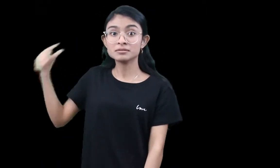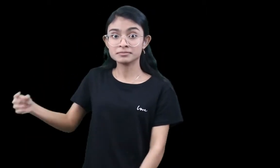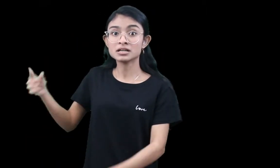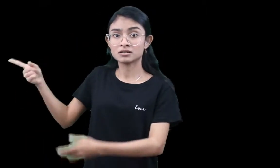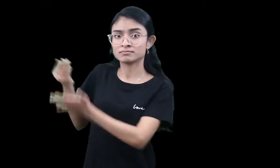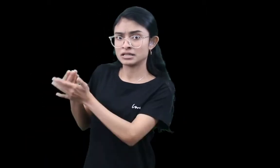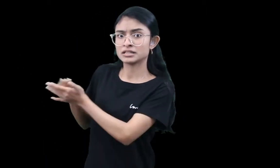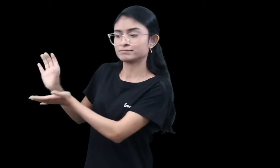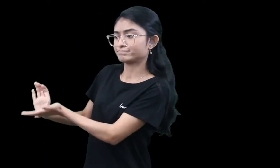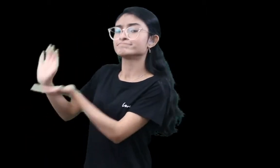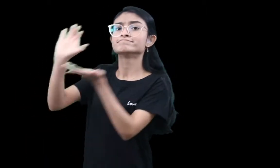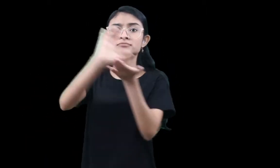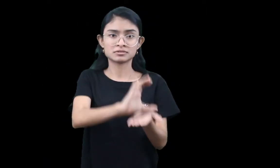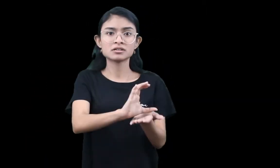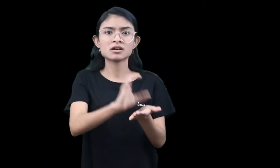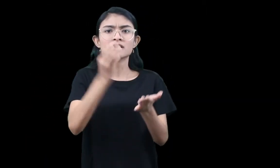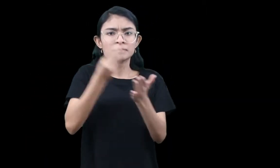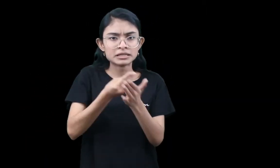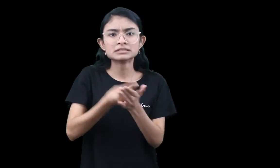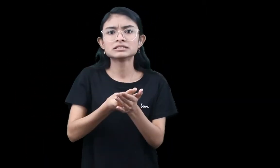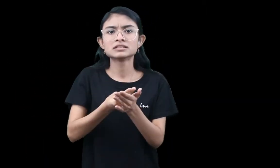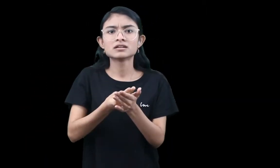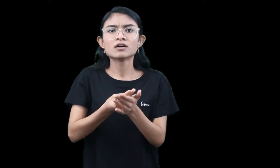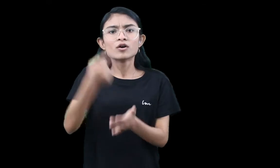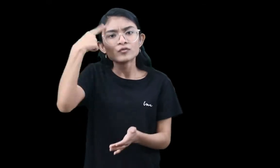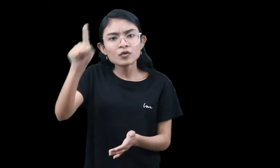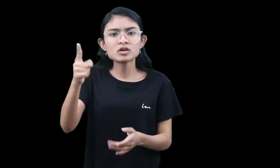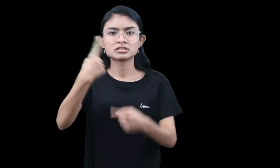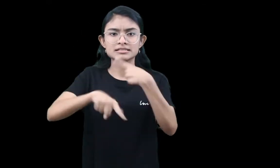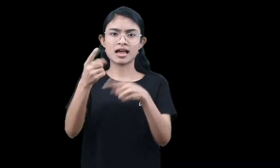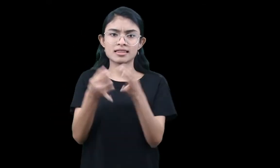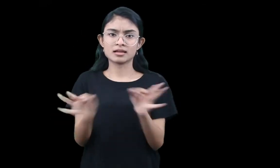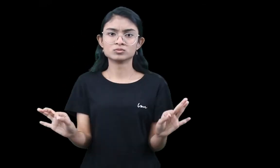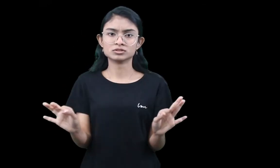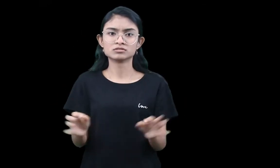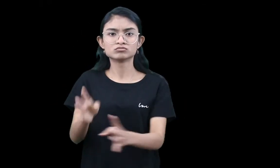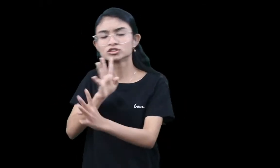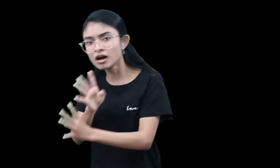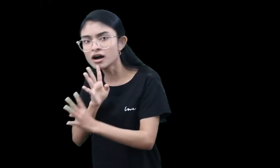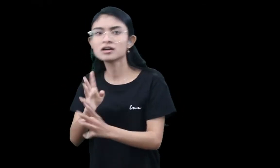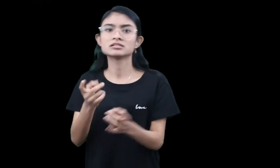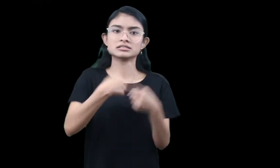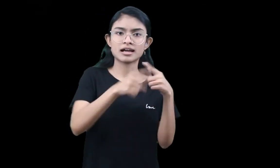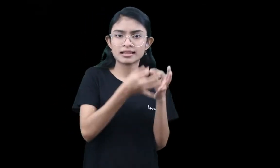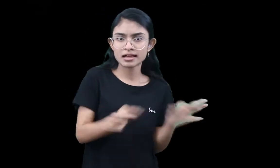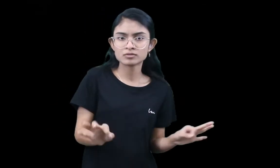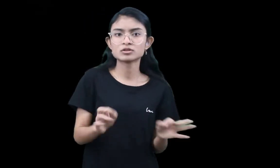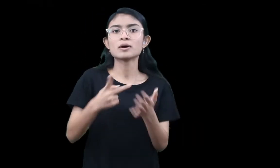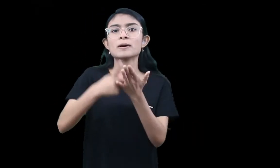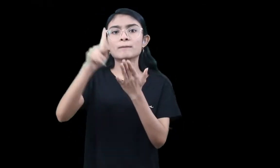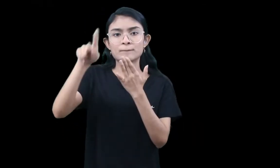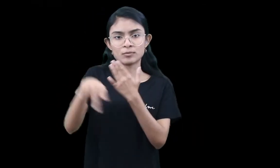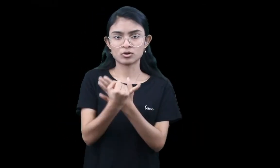Government should be funding sign language programs as well as speech training.